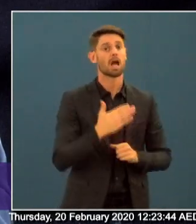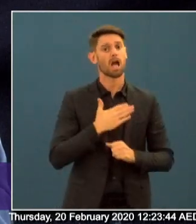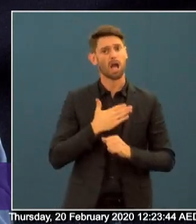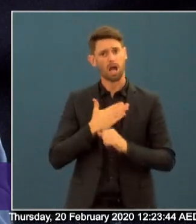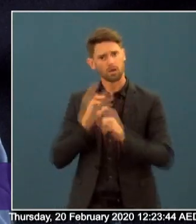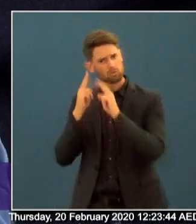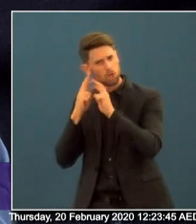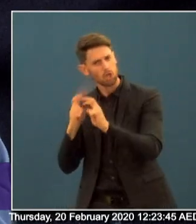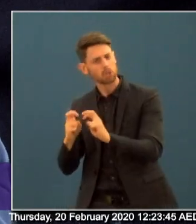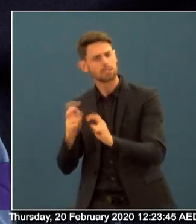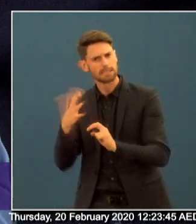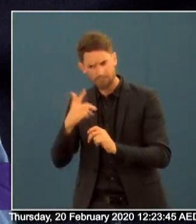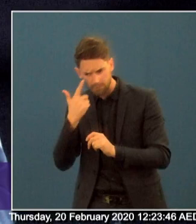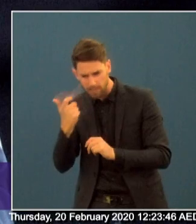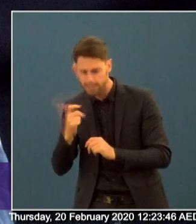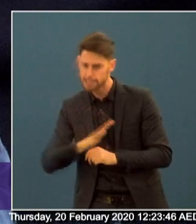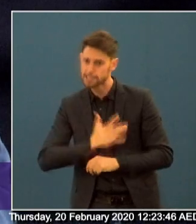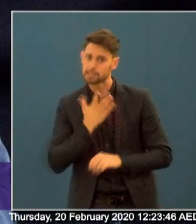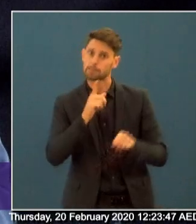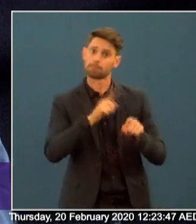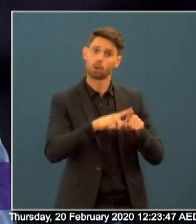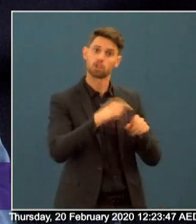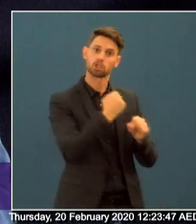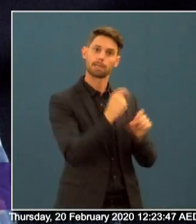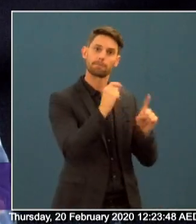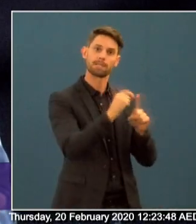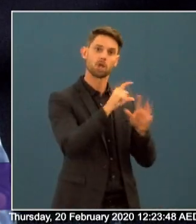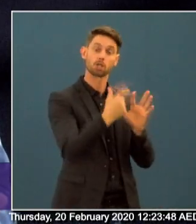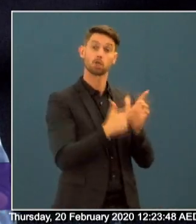showed that most GPs were overwhelmed with paperwork needs